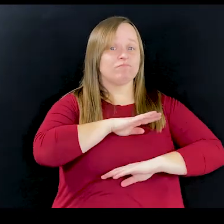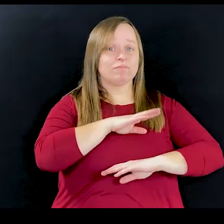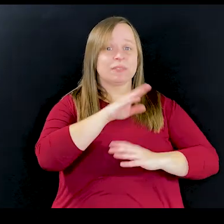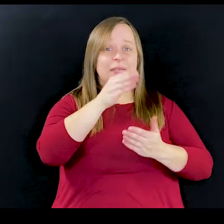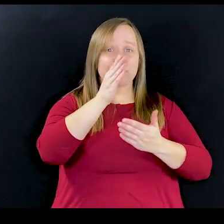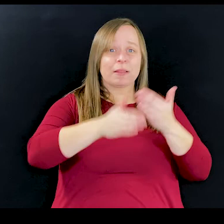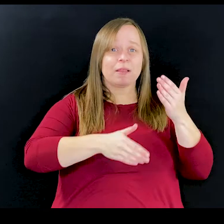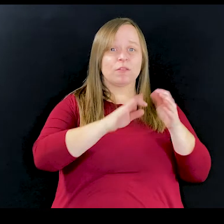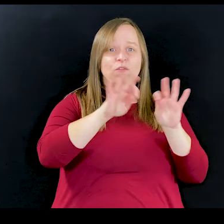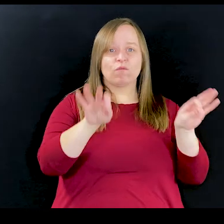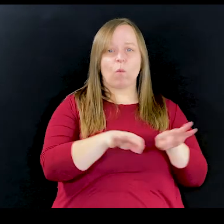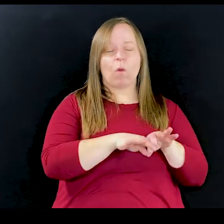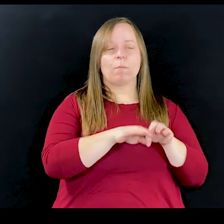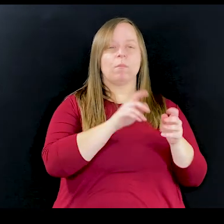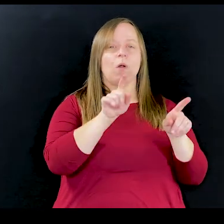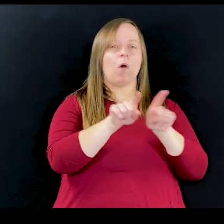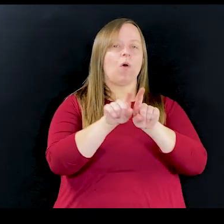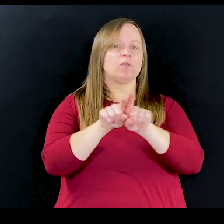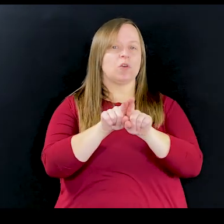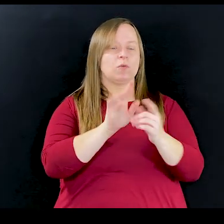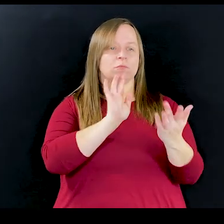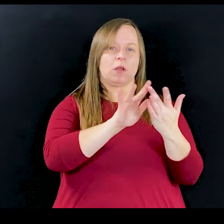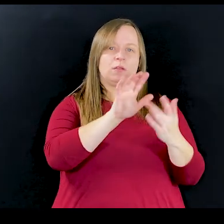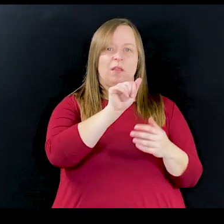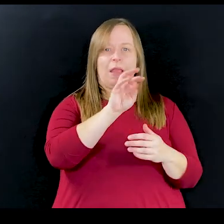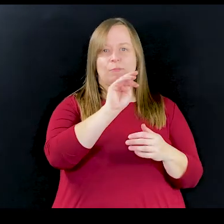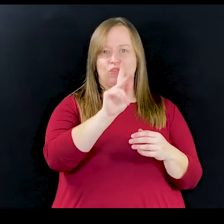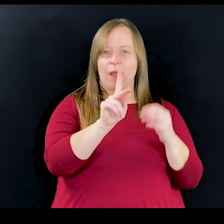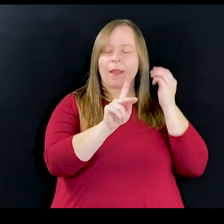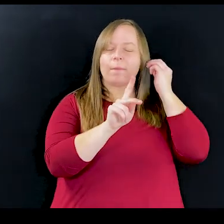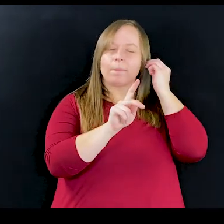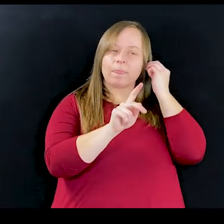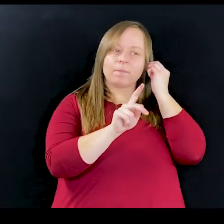to complete this form, that is also a reason to contact Amtrak.